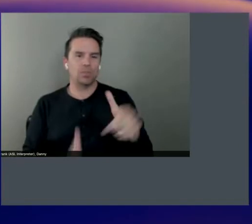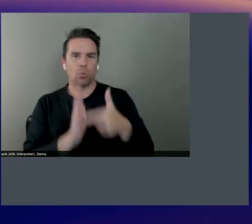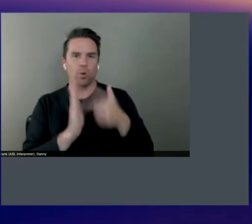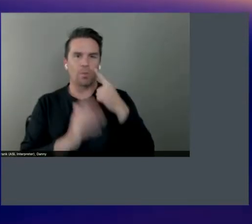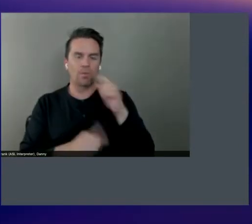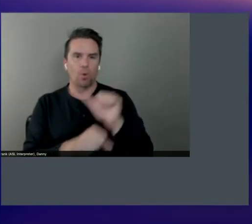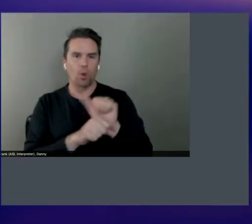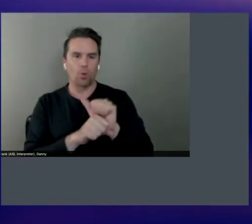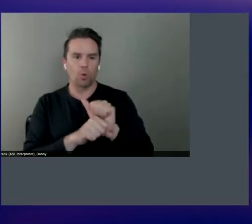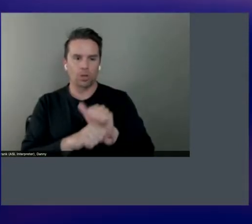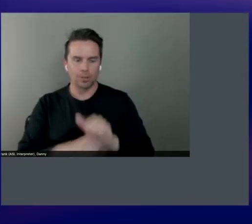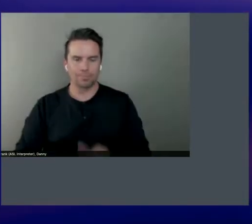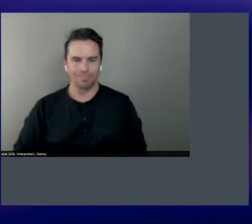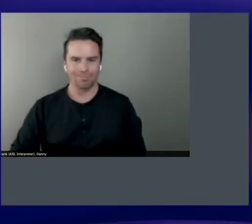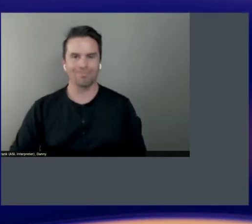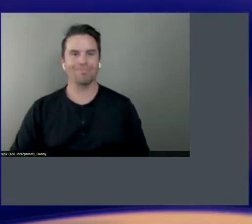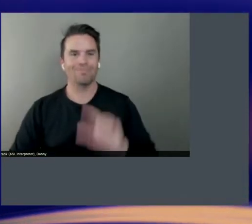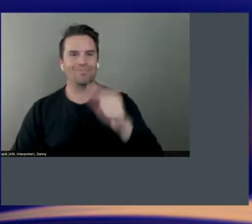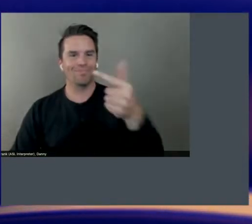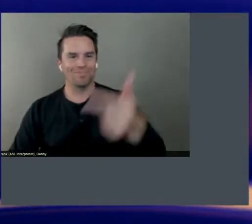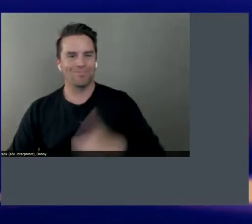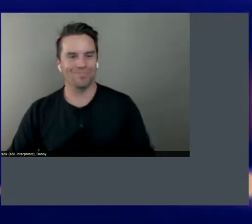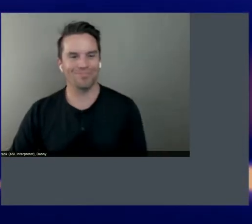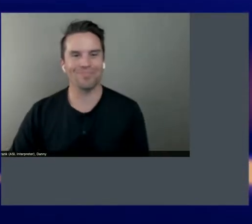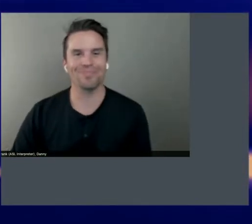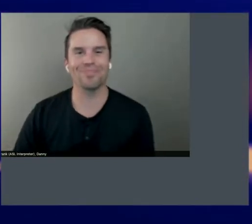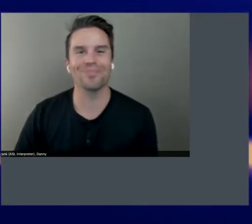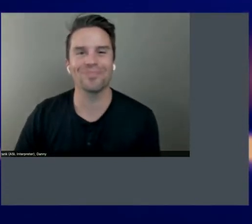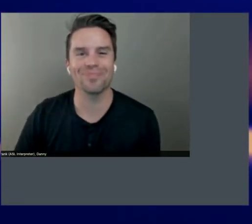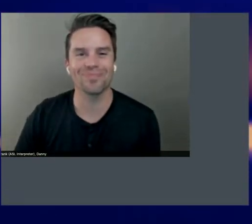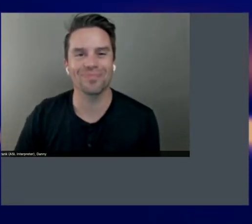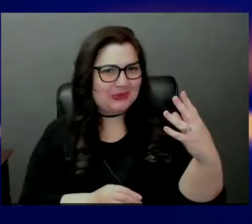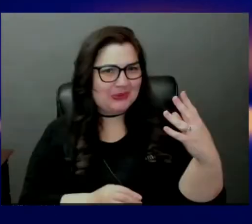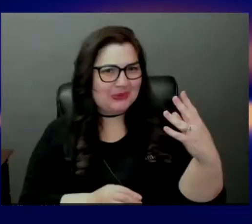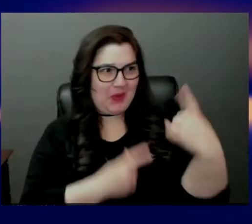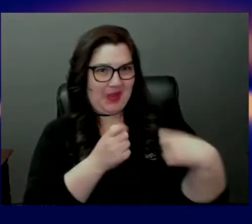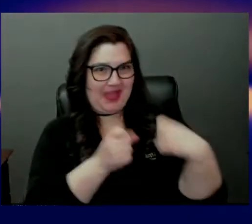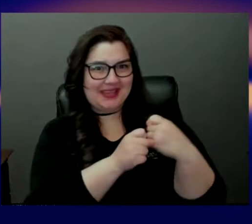it's been years in the making let's say, and I'm super excited to have been part of this